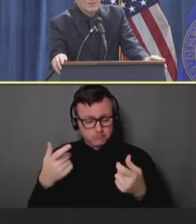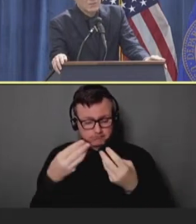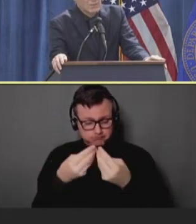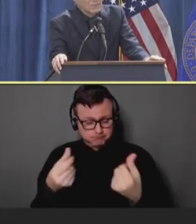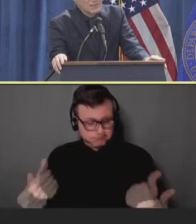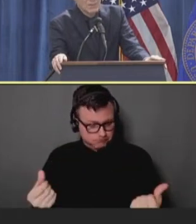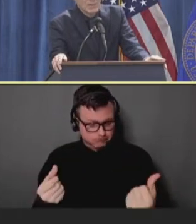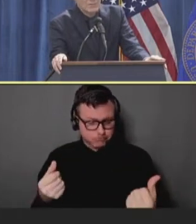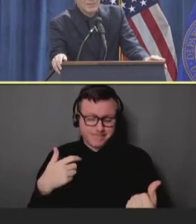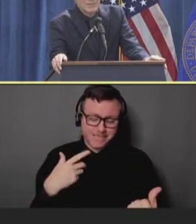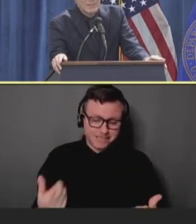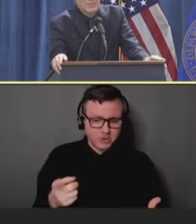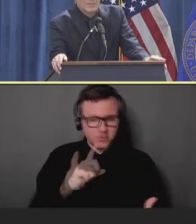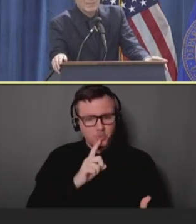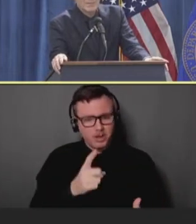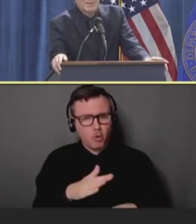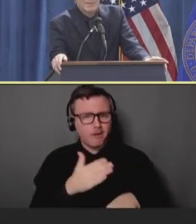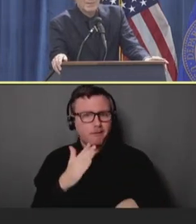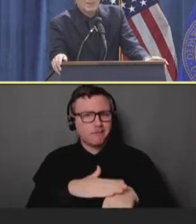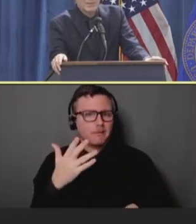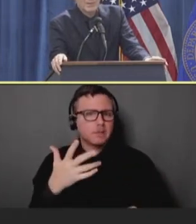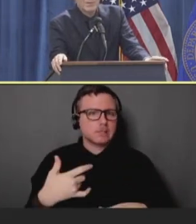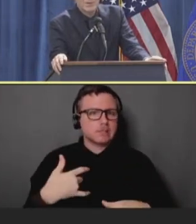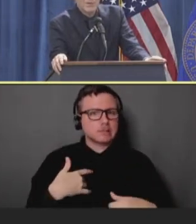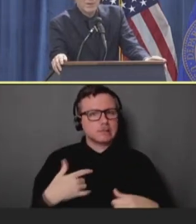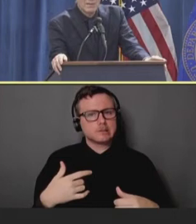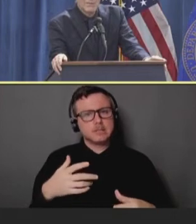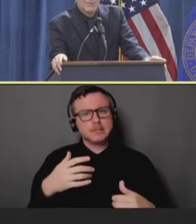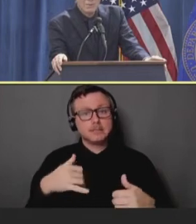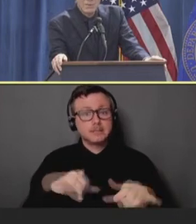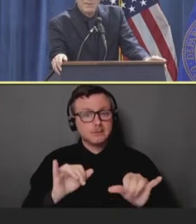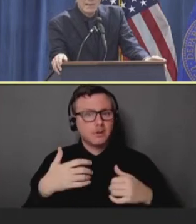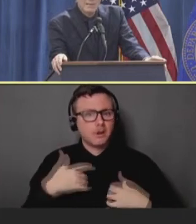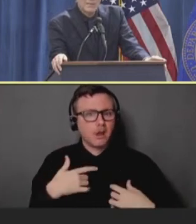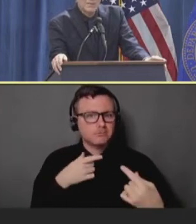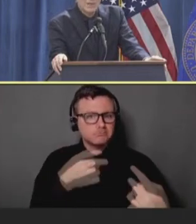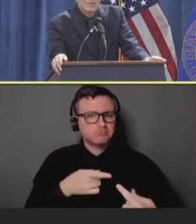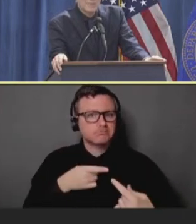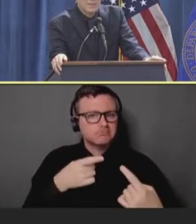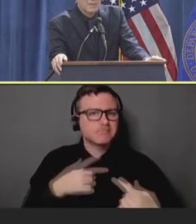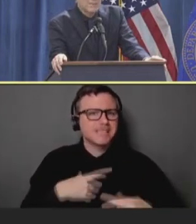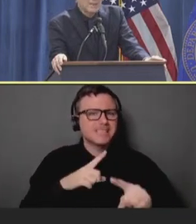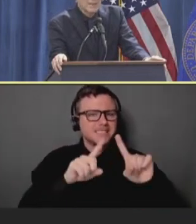There're so many problems that need to be overcome in order to get this job done.